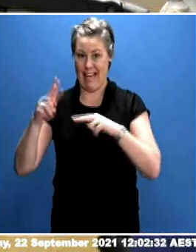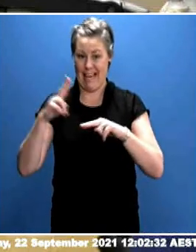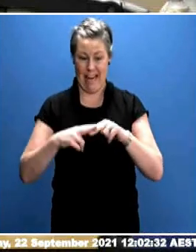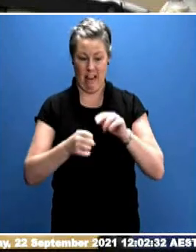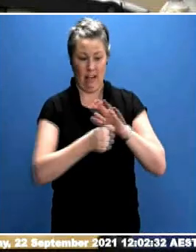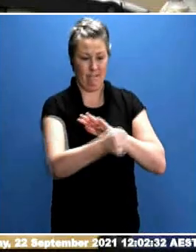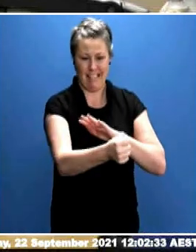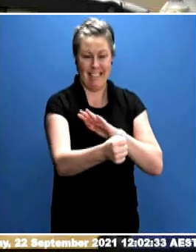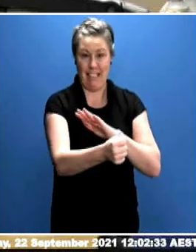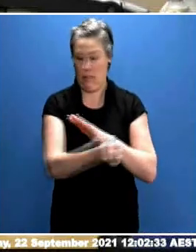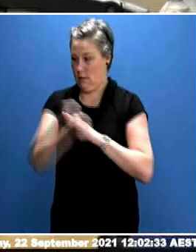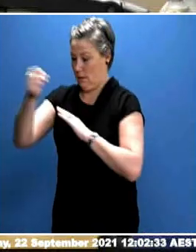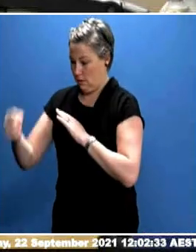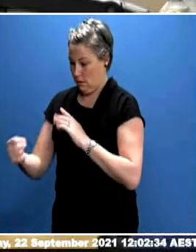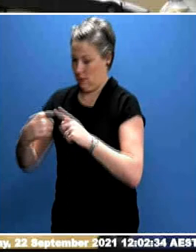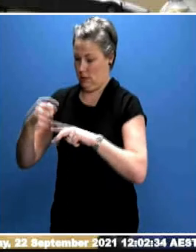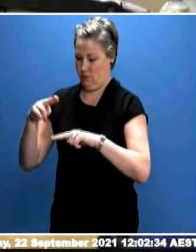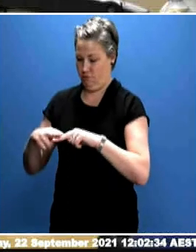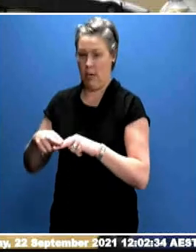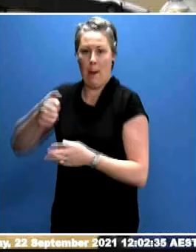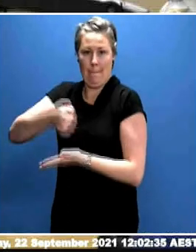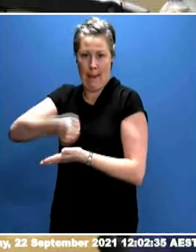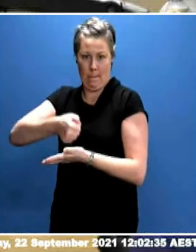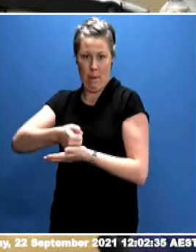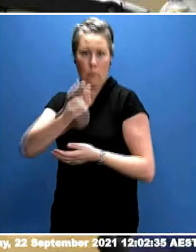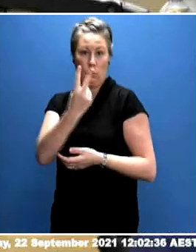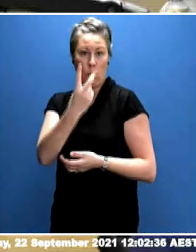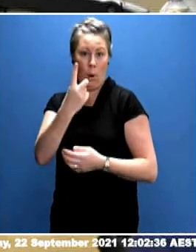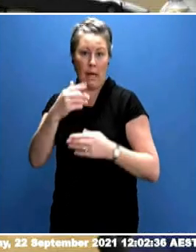is admitted into the Kath French facility, but that could be extended